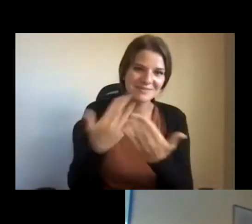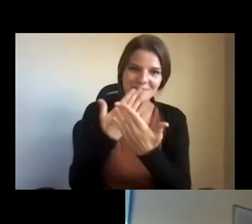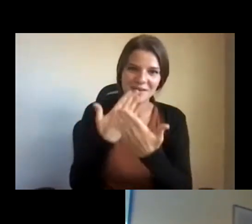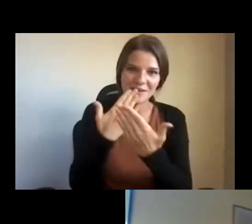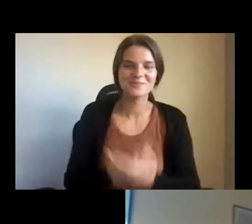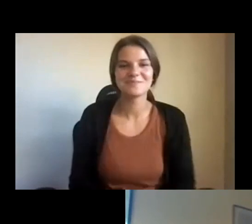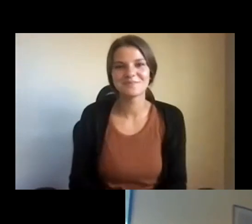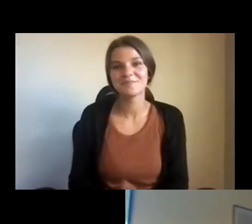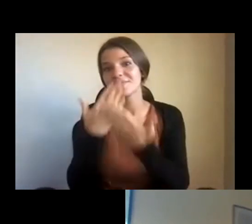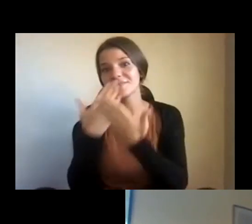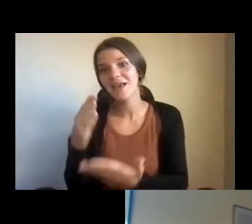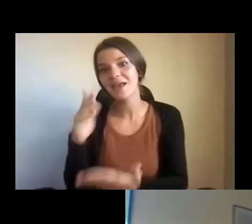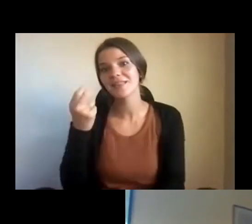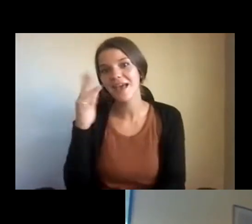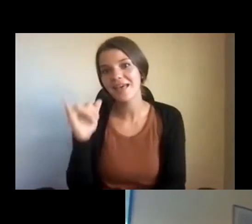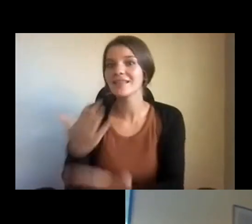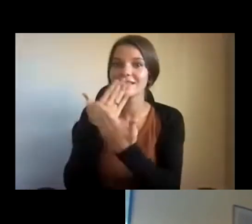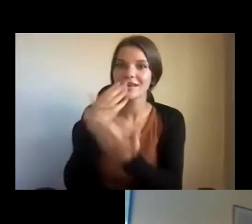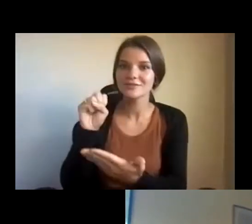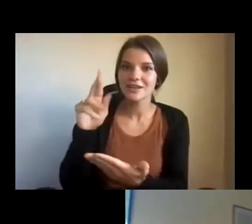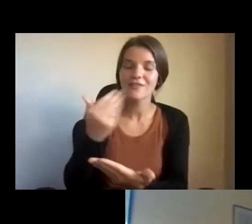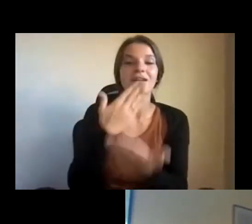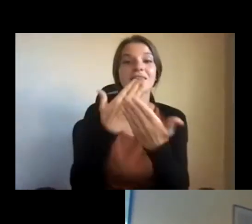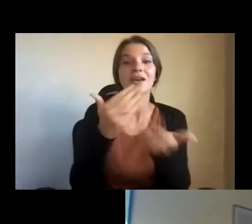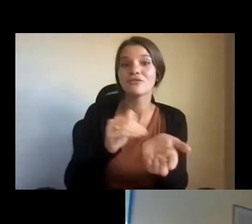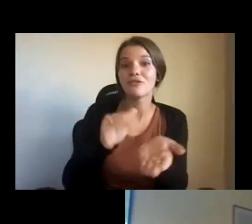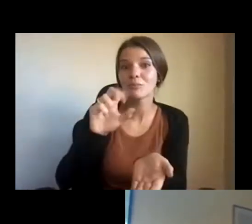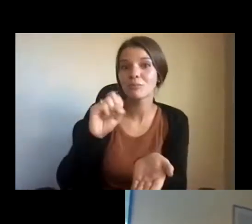Thank you Kathy, thank you and Dr. Branche for your expertise. Special thanks.